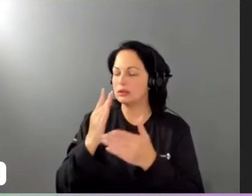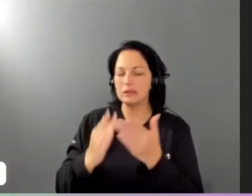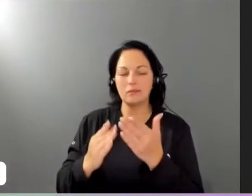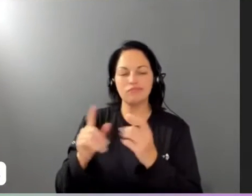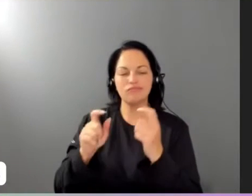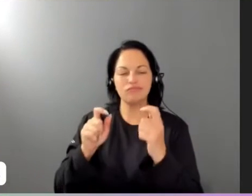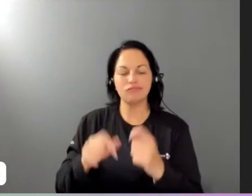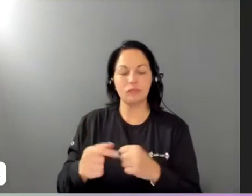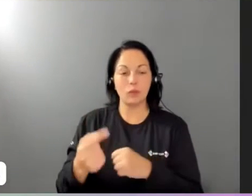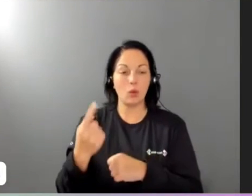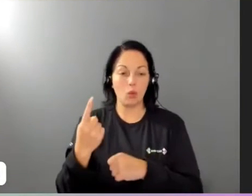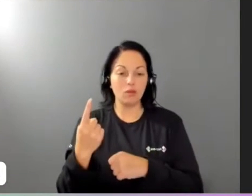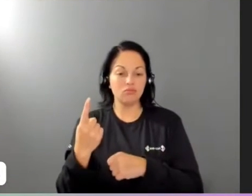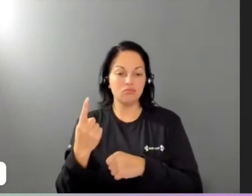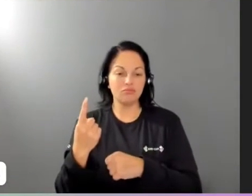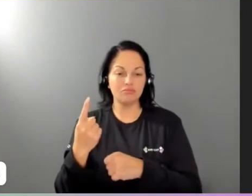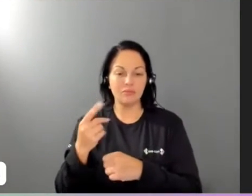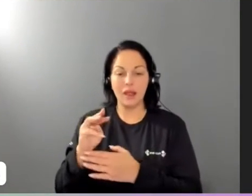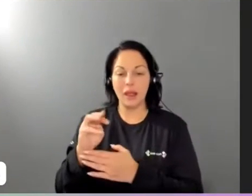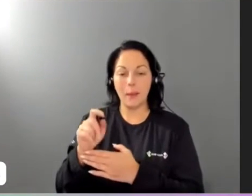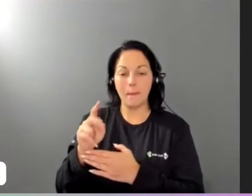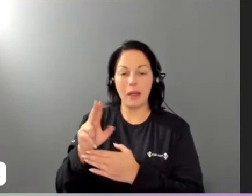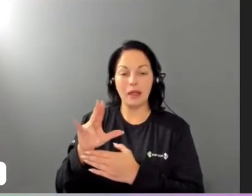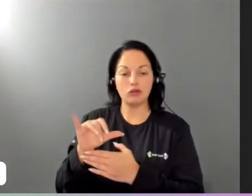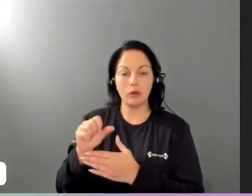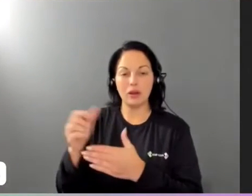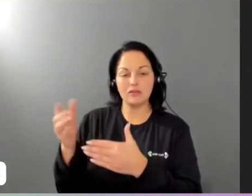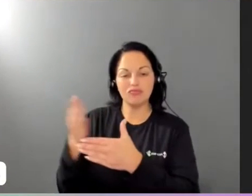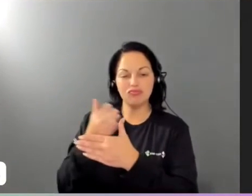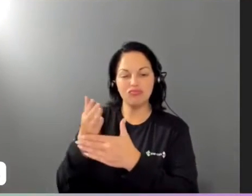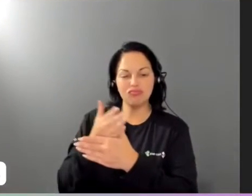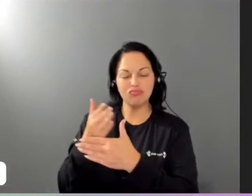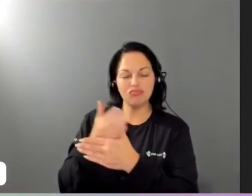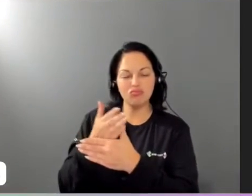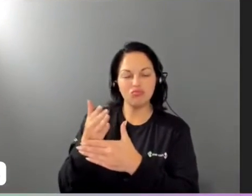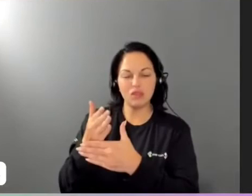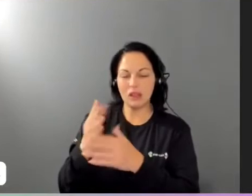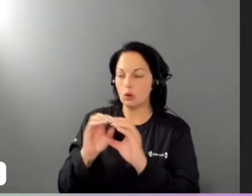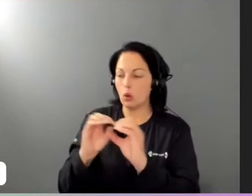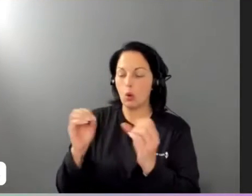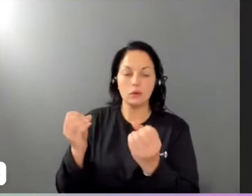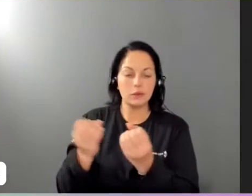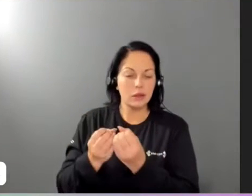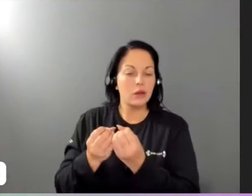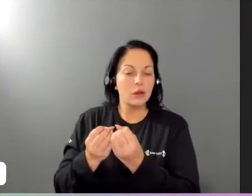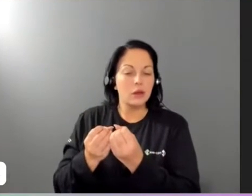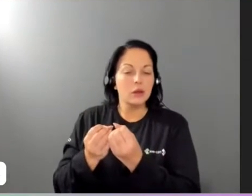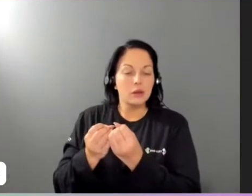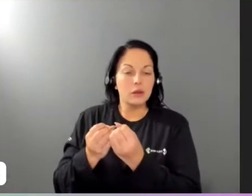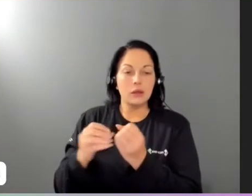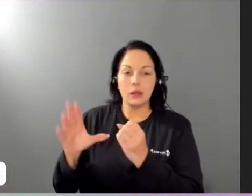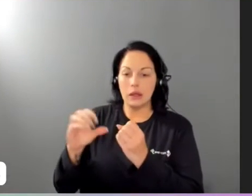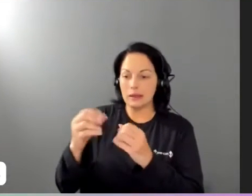discussions in some of these areas, and some of these variables, mention a few of them in particular. One of